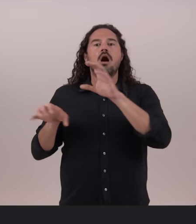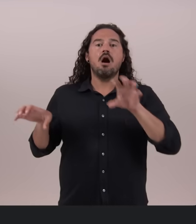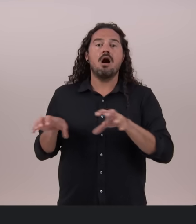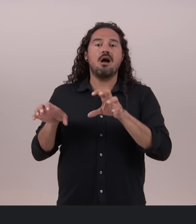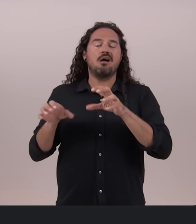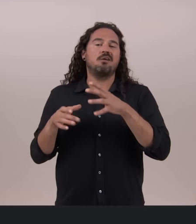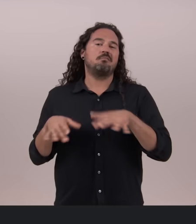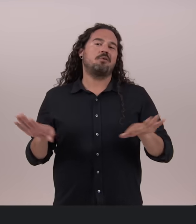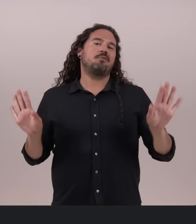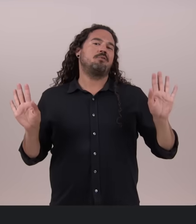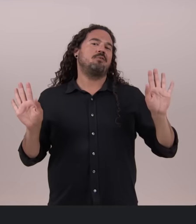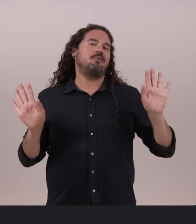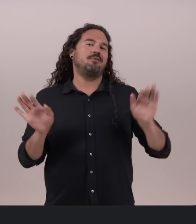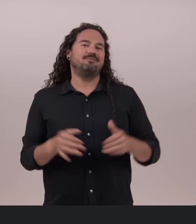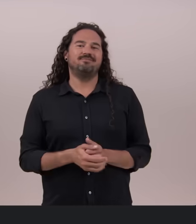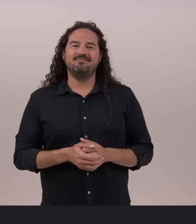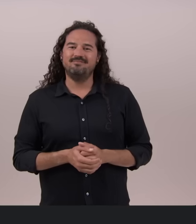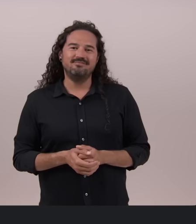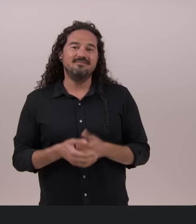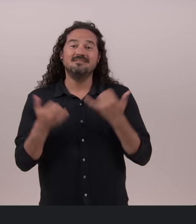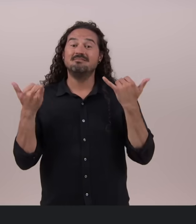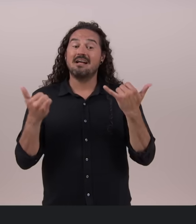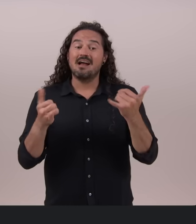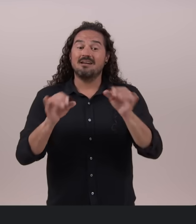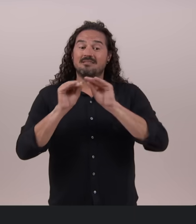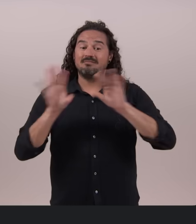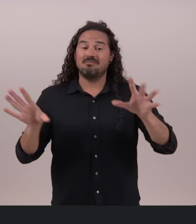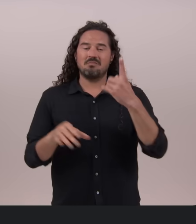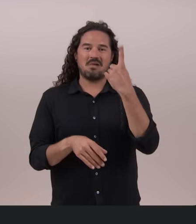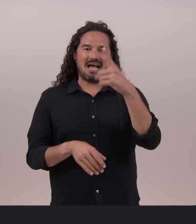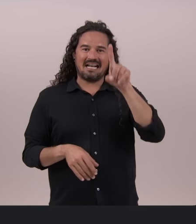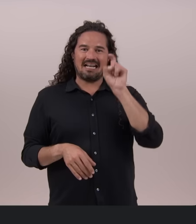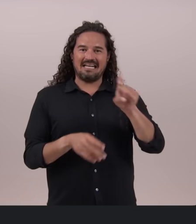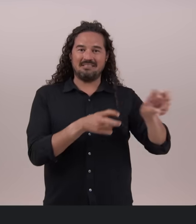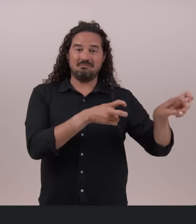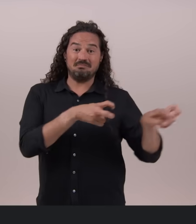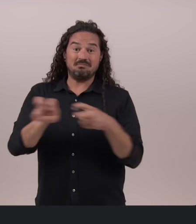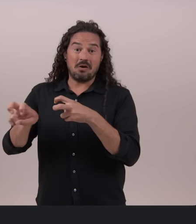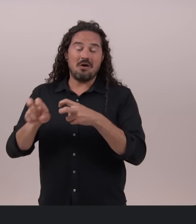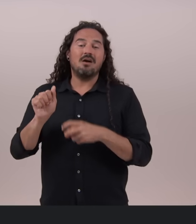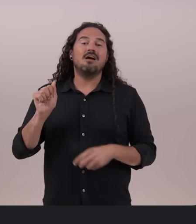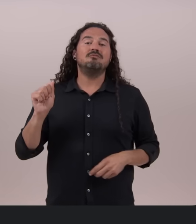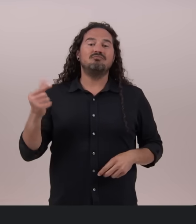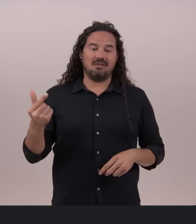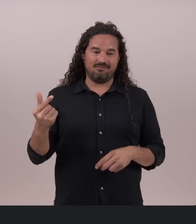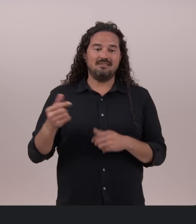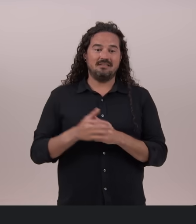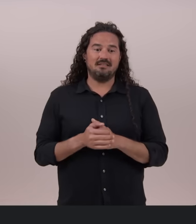Today, we're launching a one-click export to Antigravity. And we aren't just sending snippets;